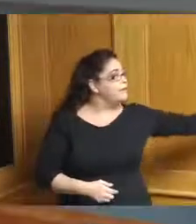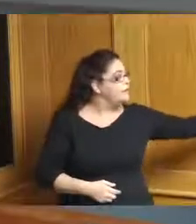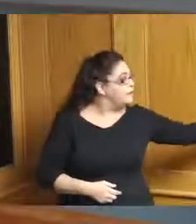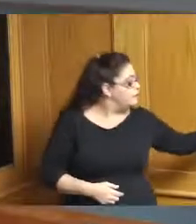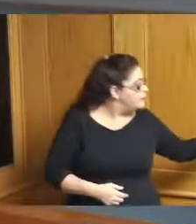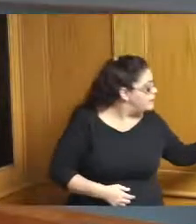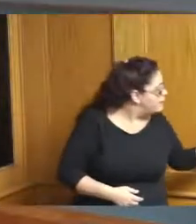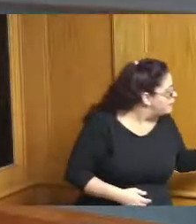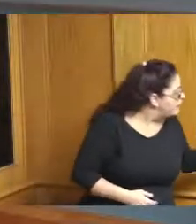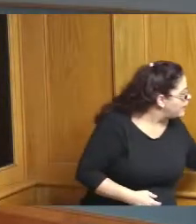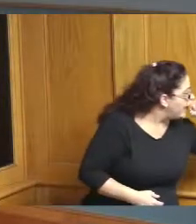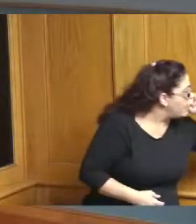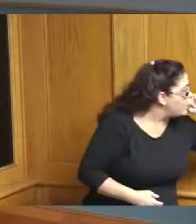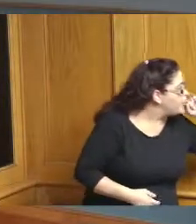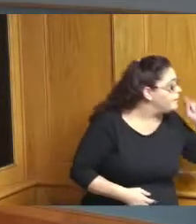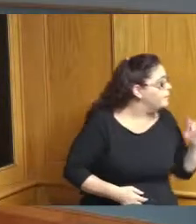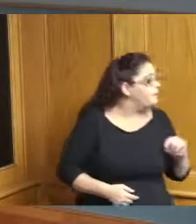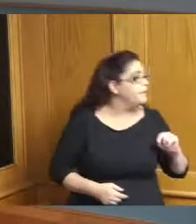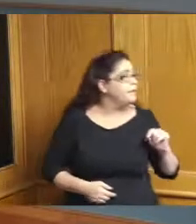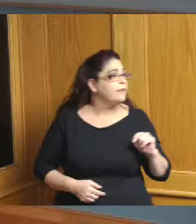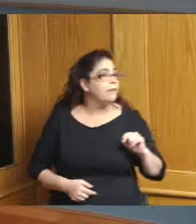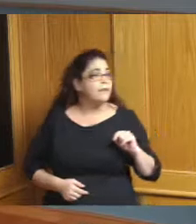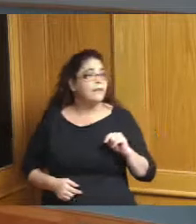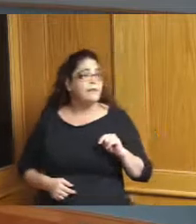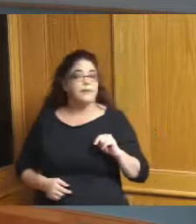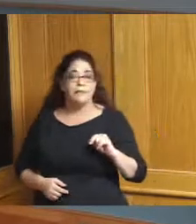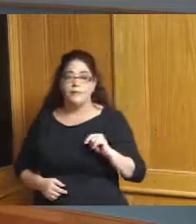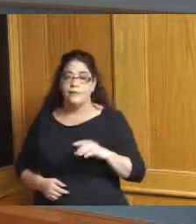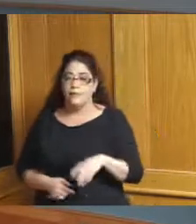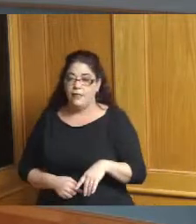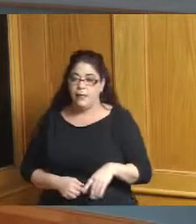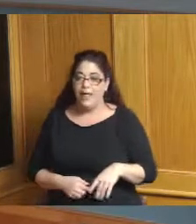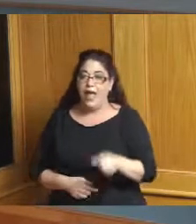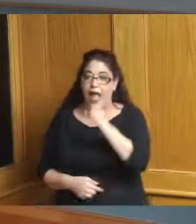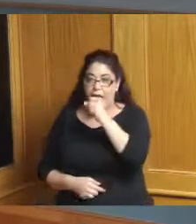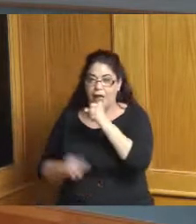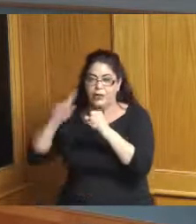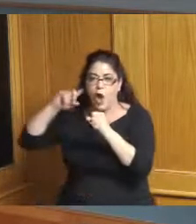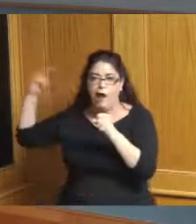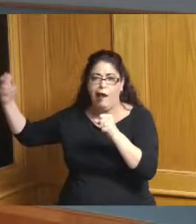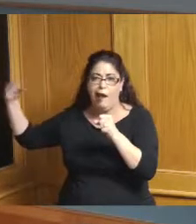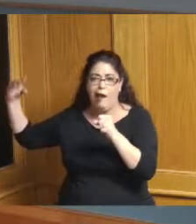come up yeah thank you